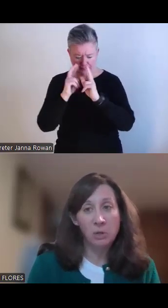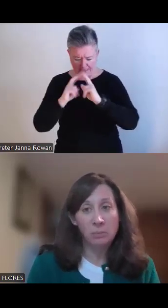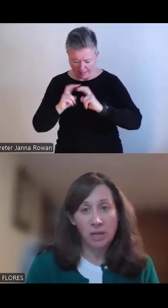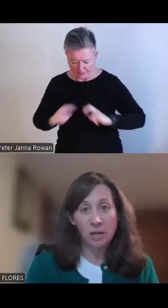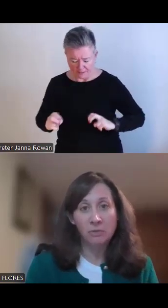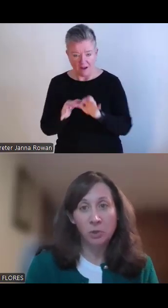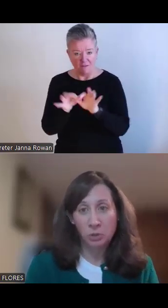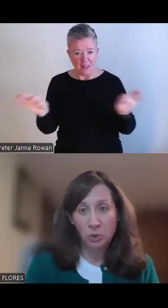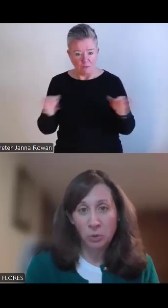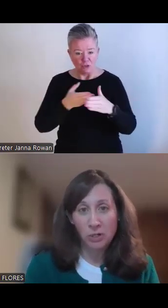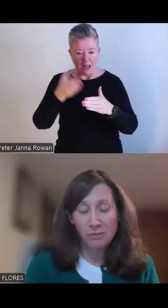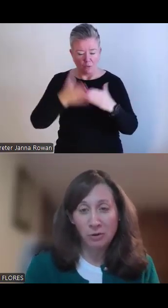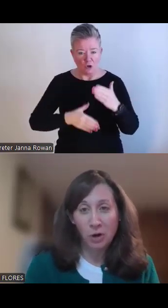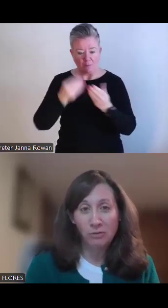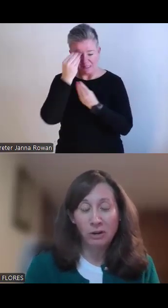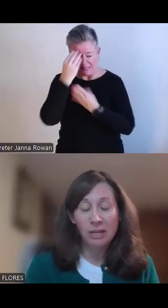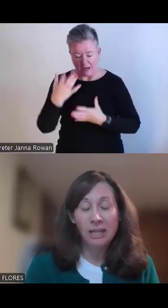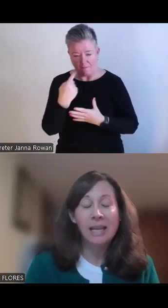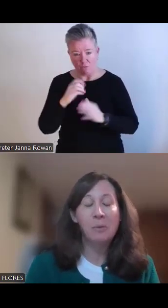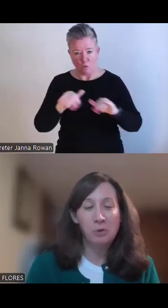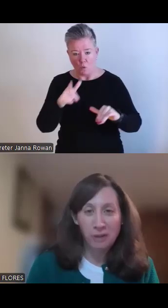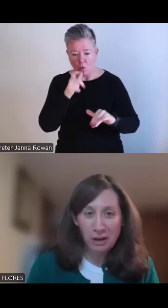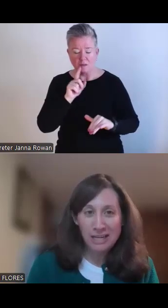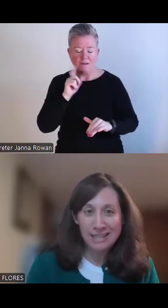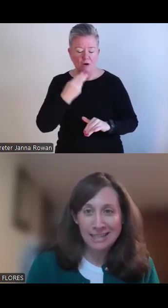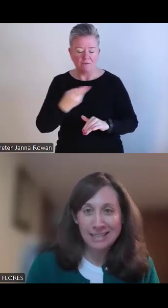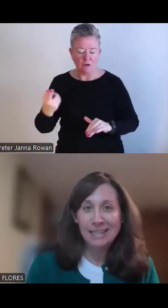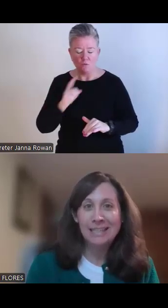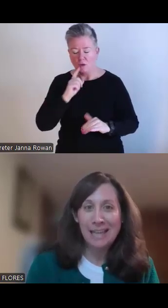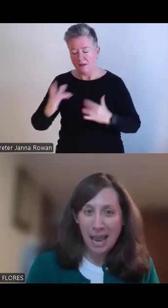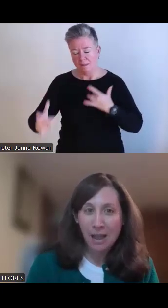outcomes data for children who are deaf or hard of hearing. And we're very excited to